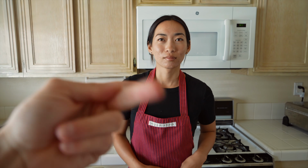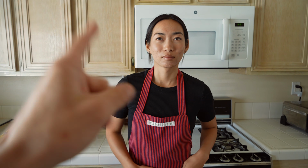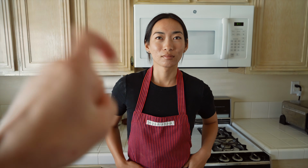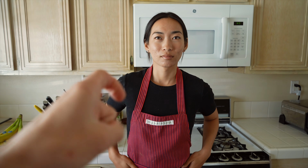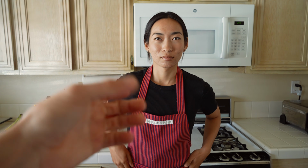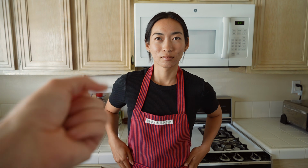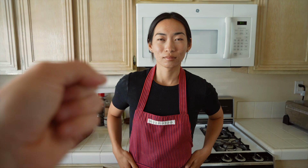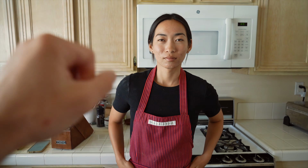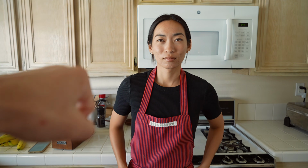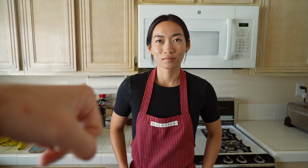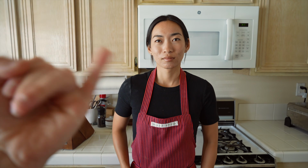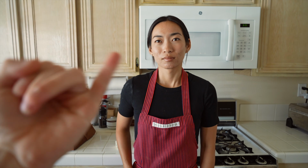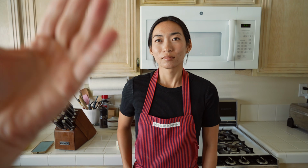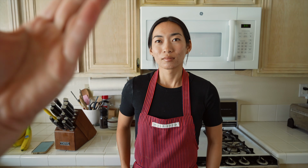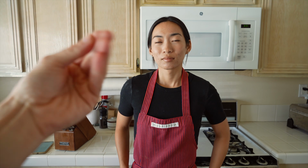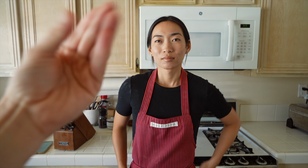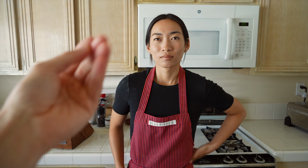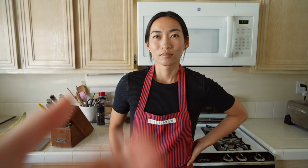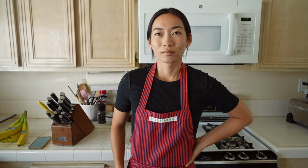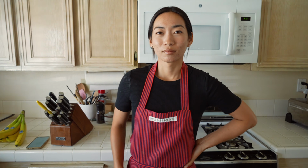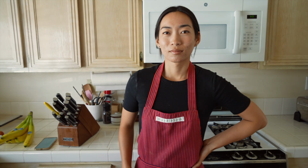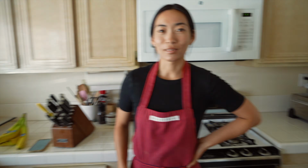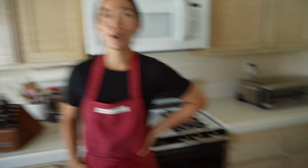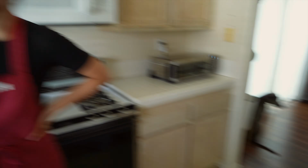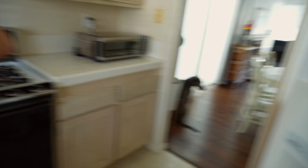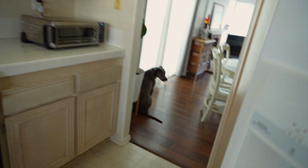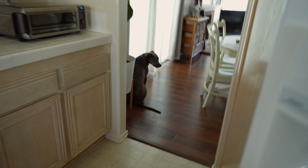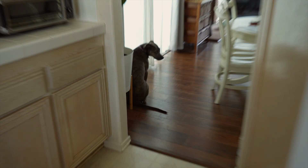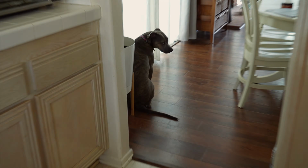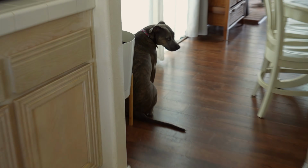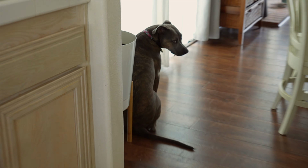we should take Java outside? E:okay